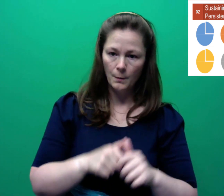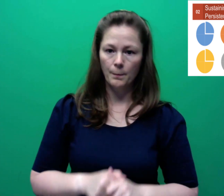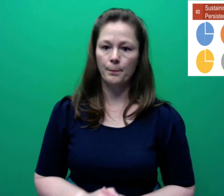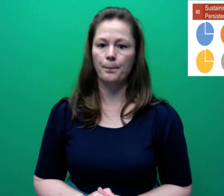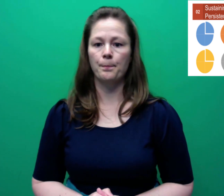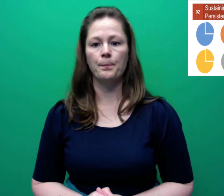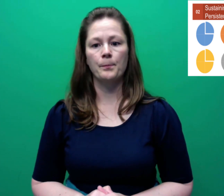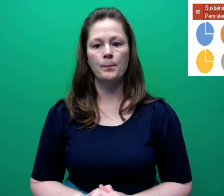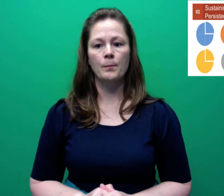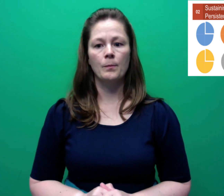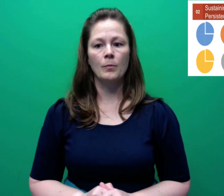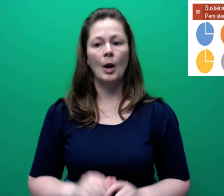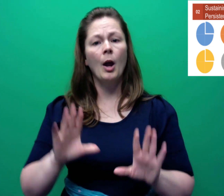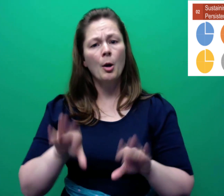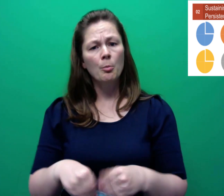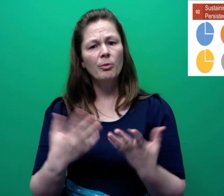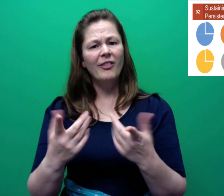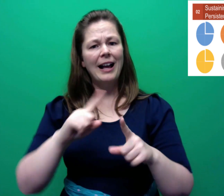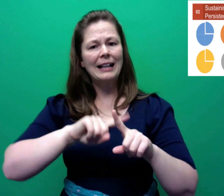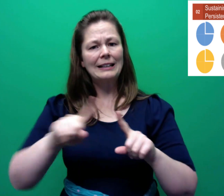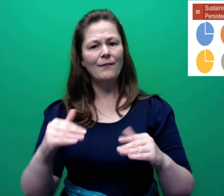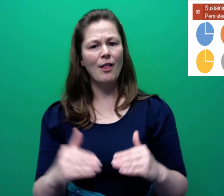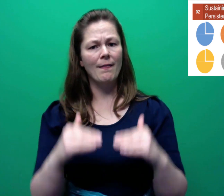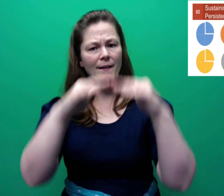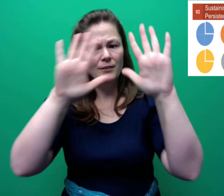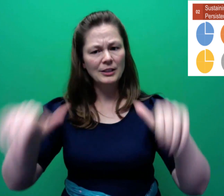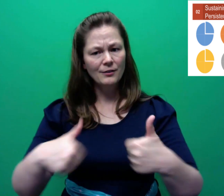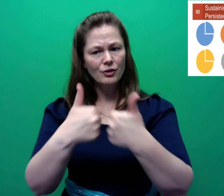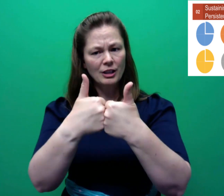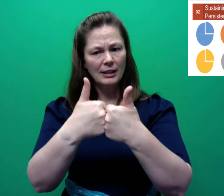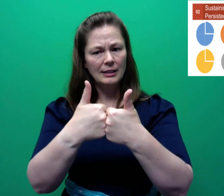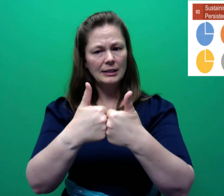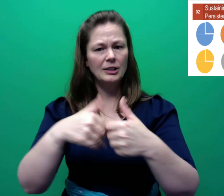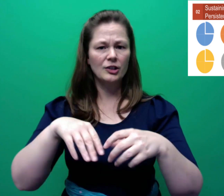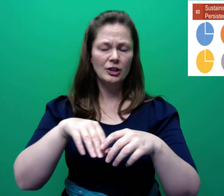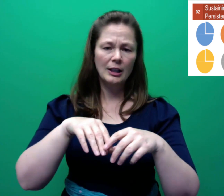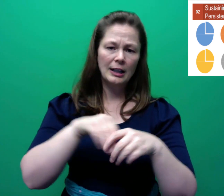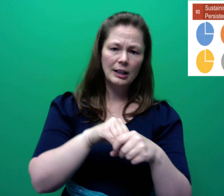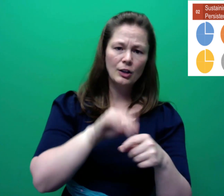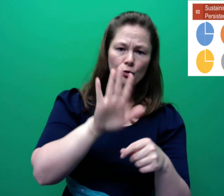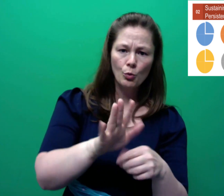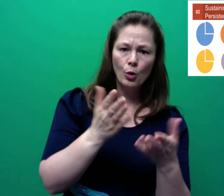providing varying levels of challenge and resources,